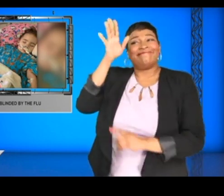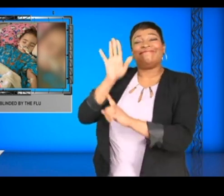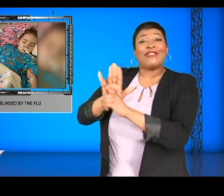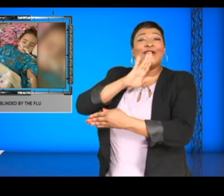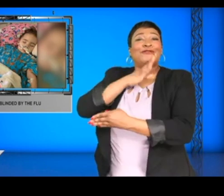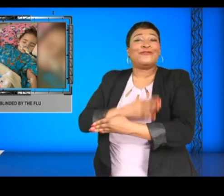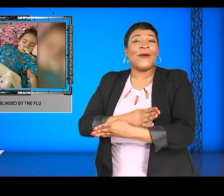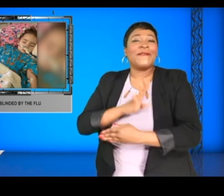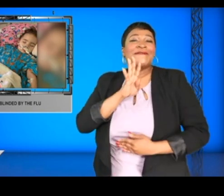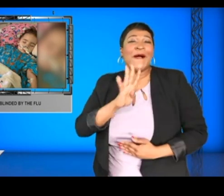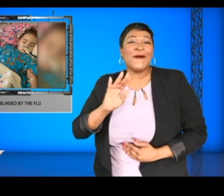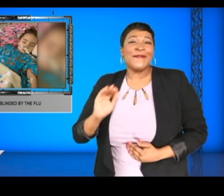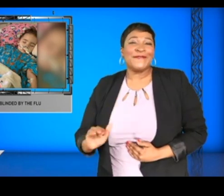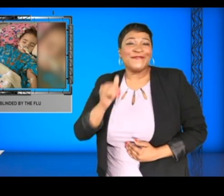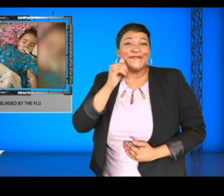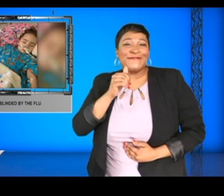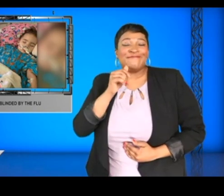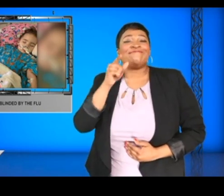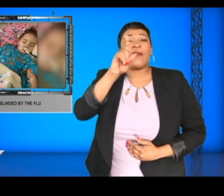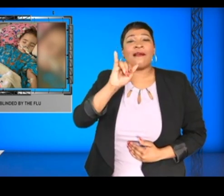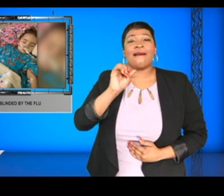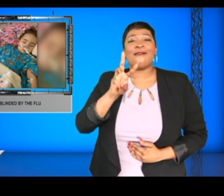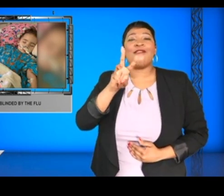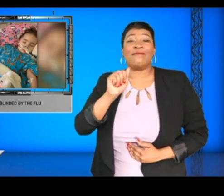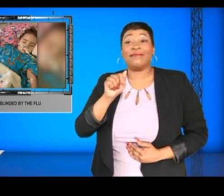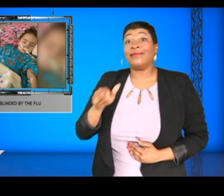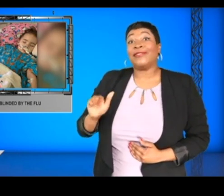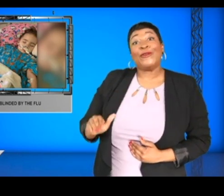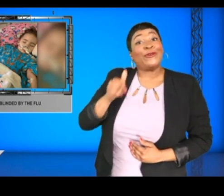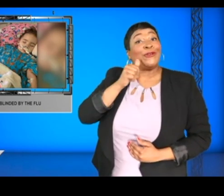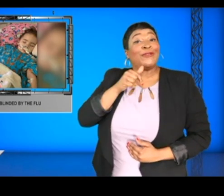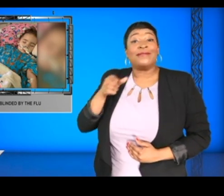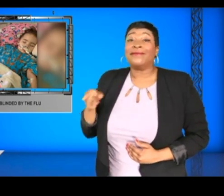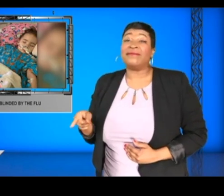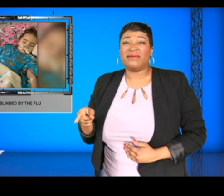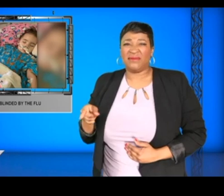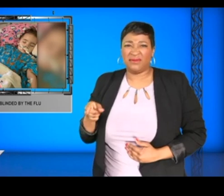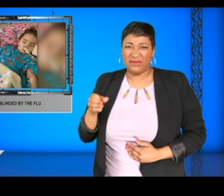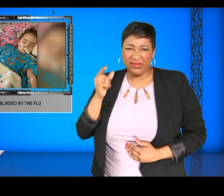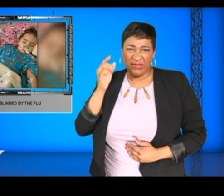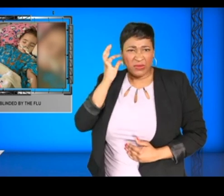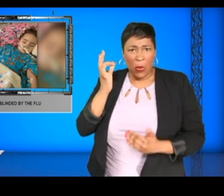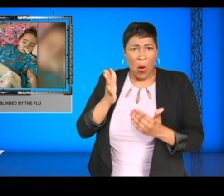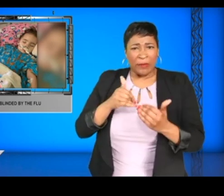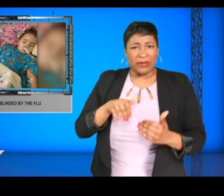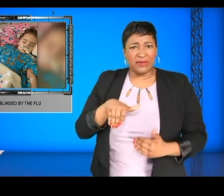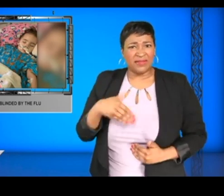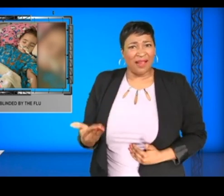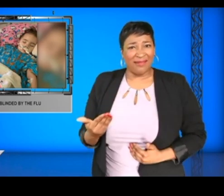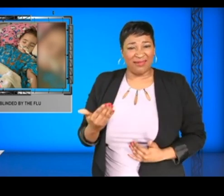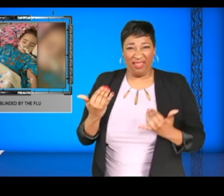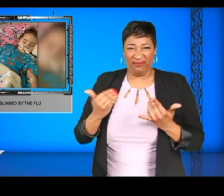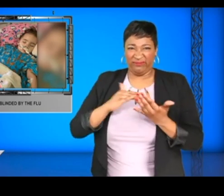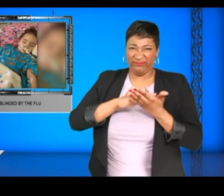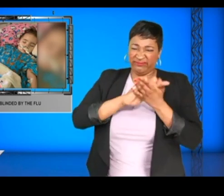The parents of a four-year-old girl in Iowa say their daughter nearly died and is now